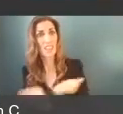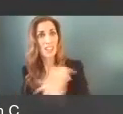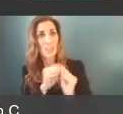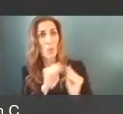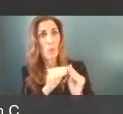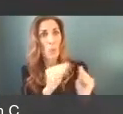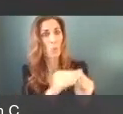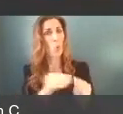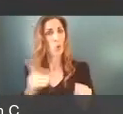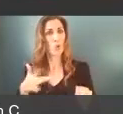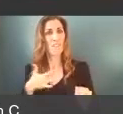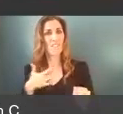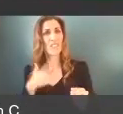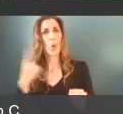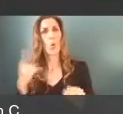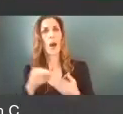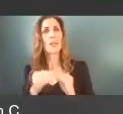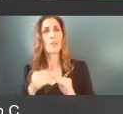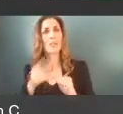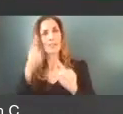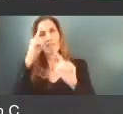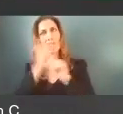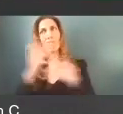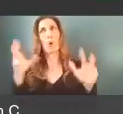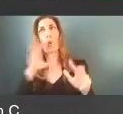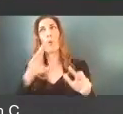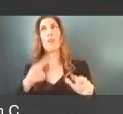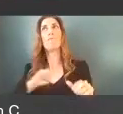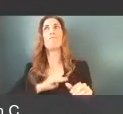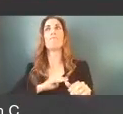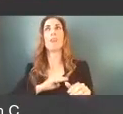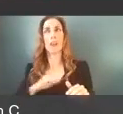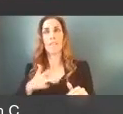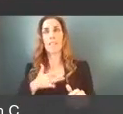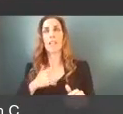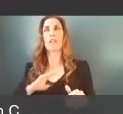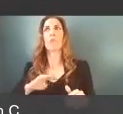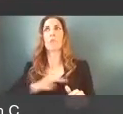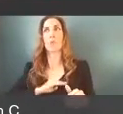a number that you have that would be a benchmark for you in regards to how many are vaccinated?